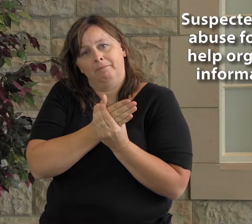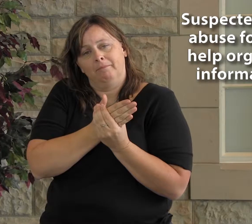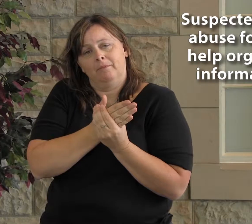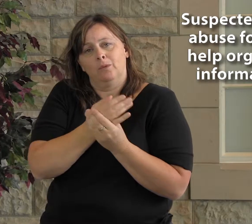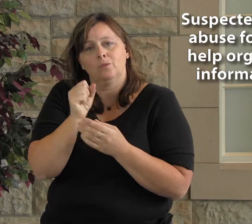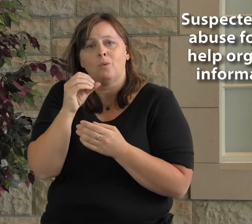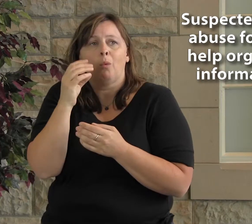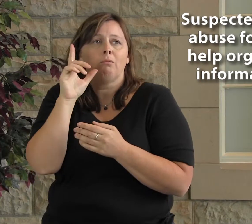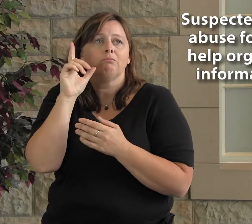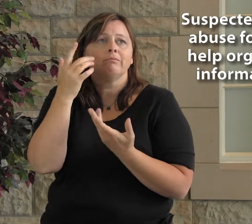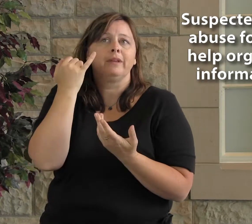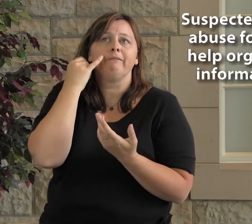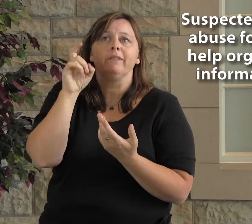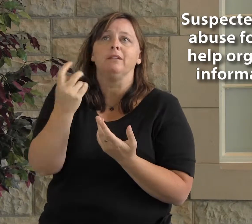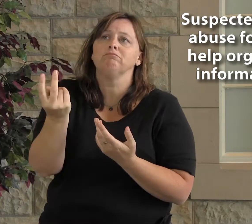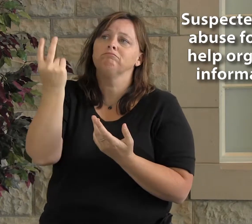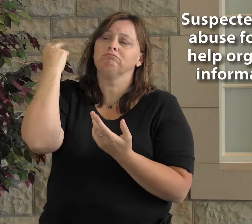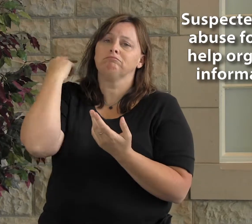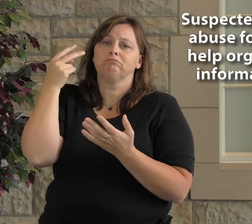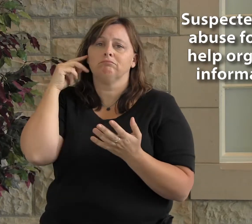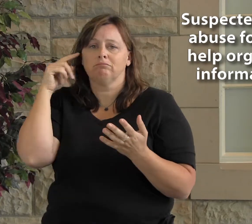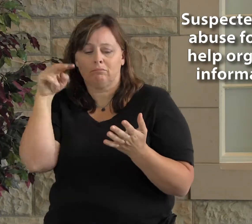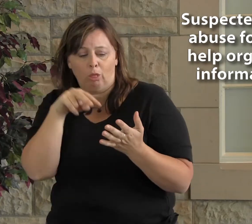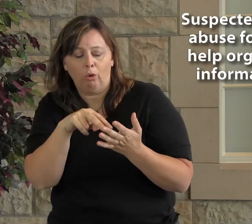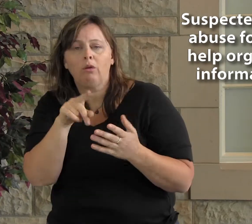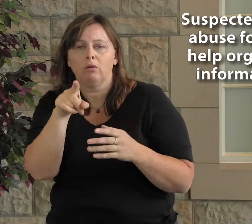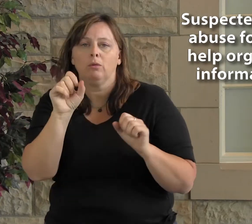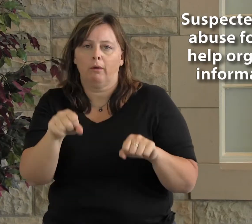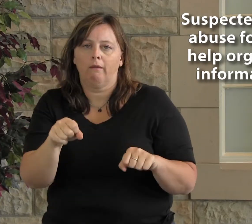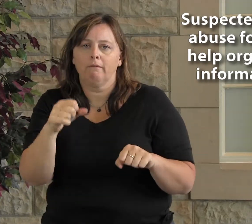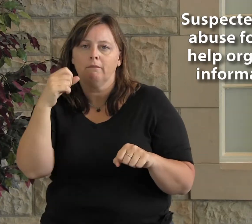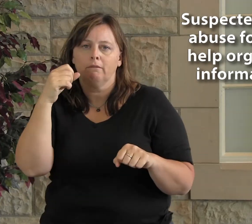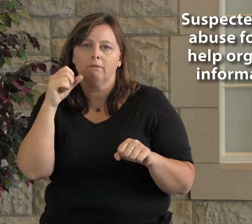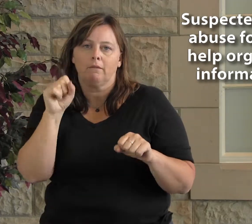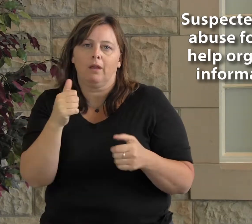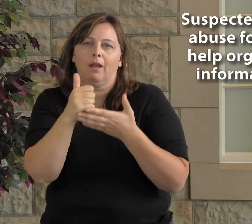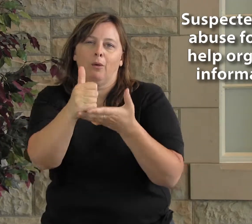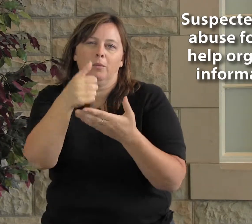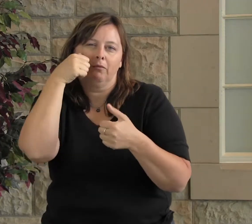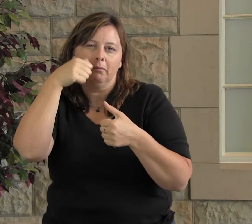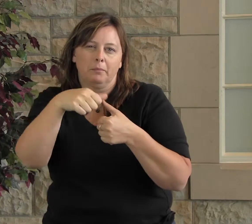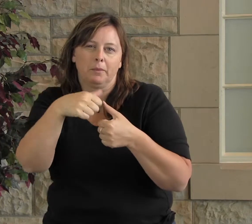The form is for you to keep for your own information. So later on if you need to look back to refer